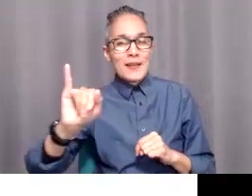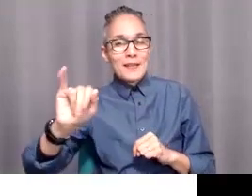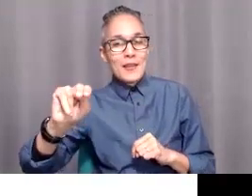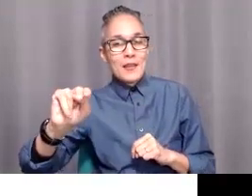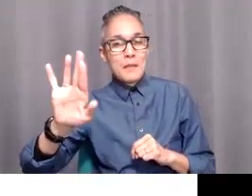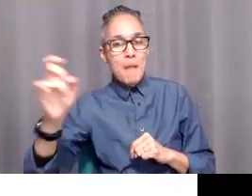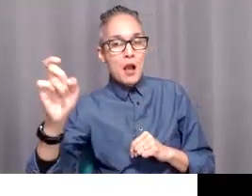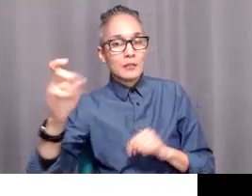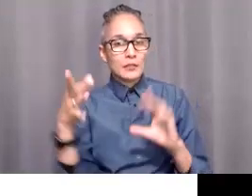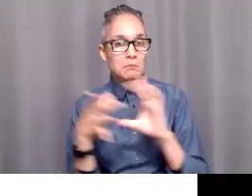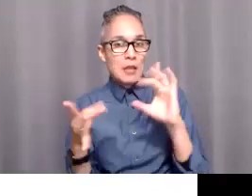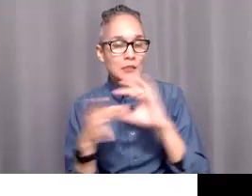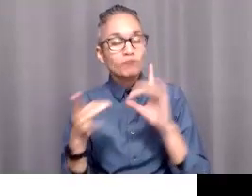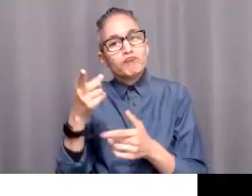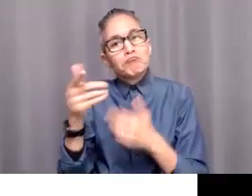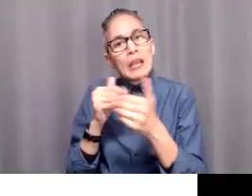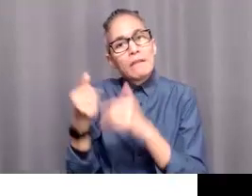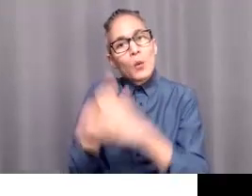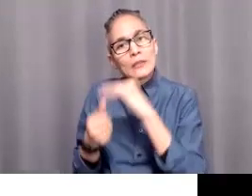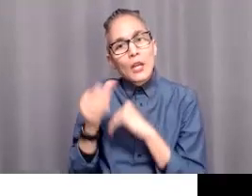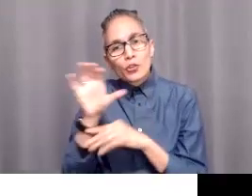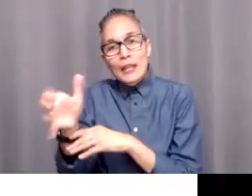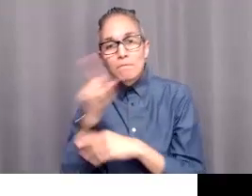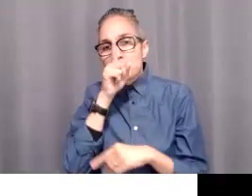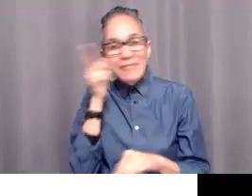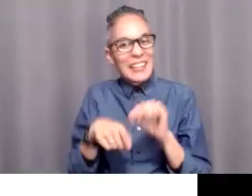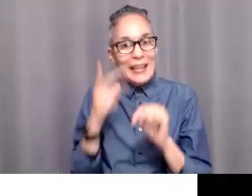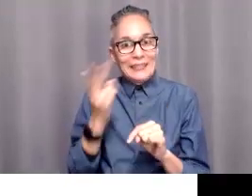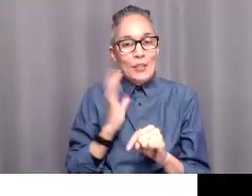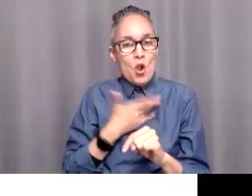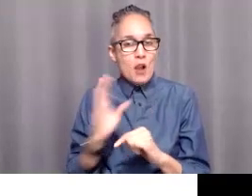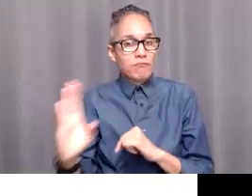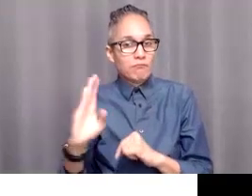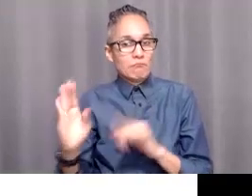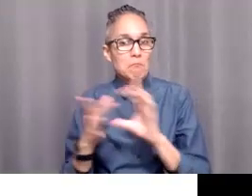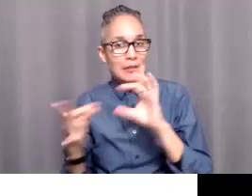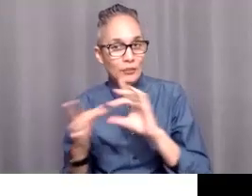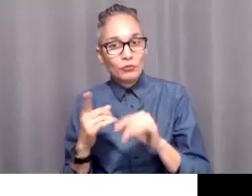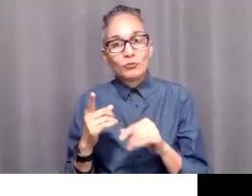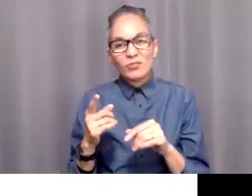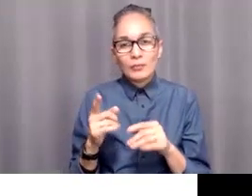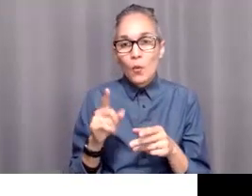you know, that's part of our Canvas, they weren't able to see that. And then, of course, they're not able to see your emails.